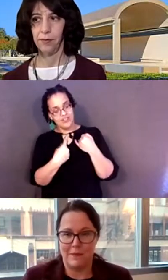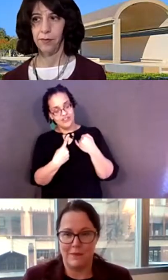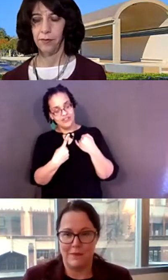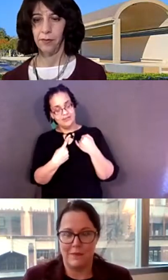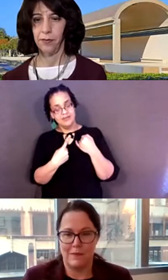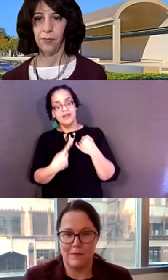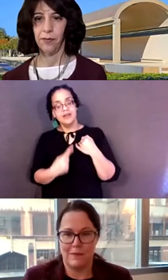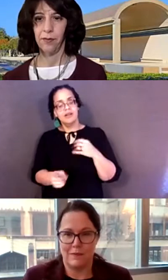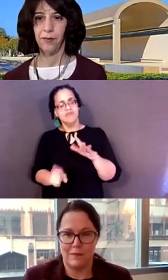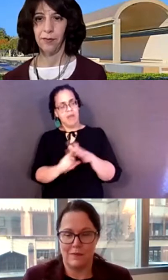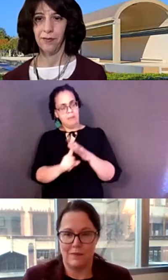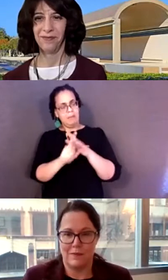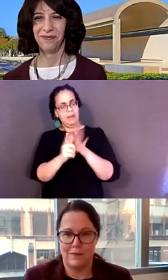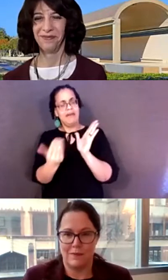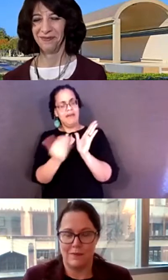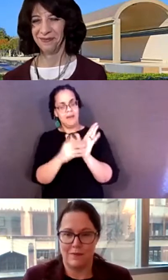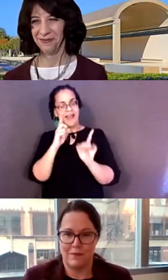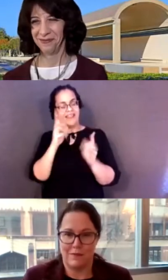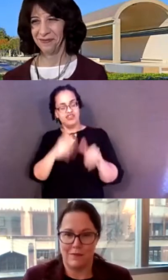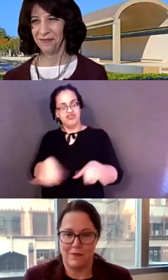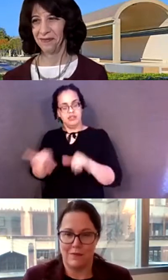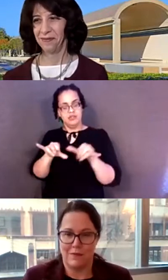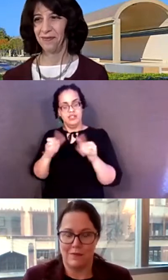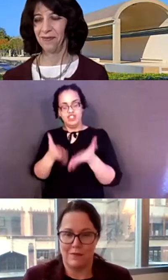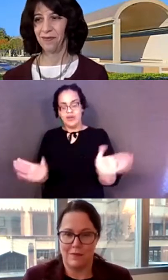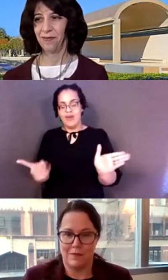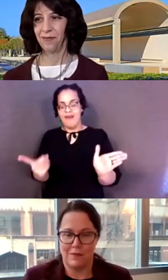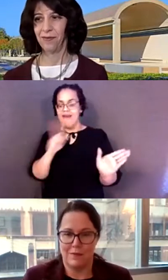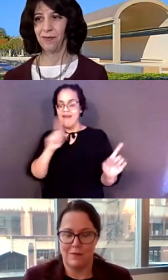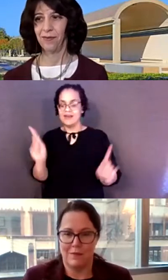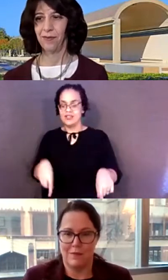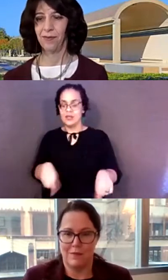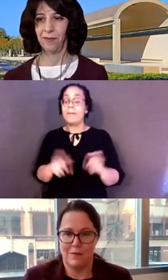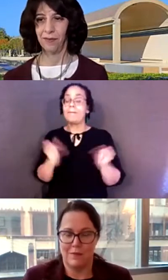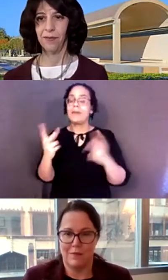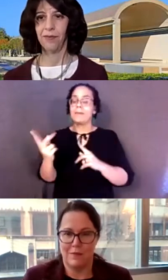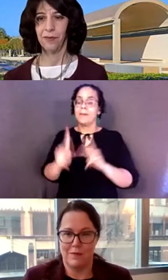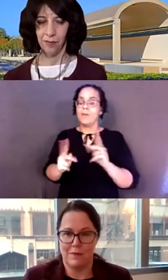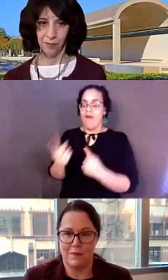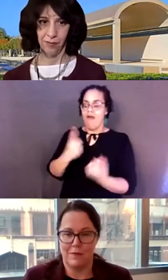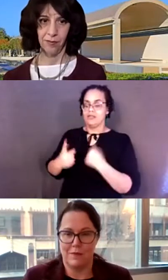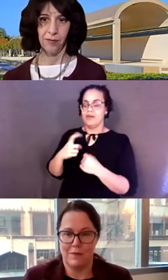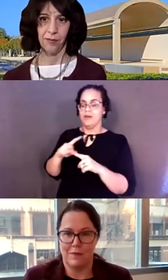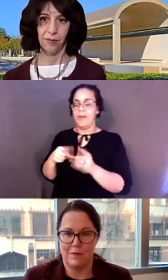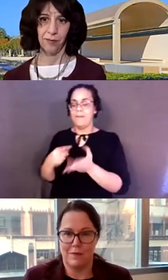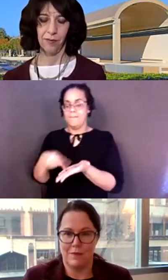have a general answer but I will read out, um, that there were many questions